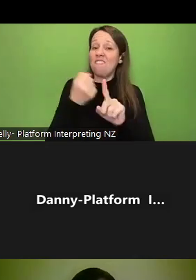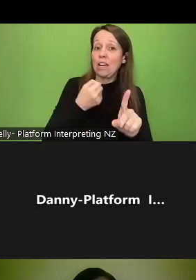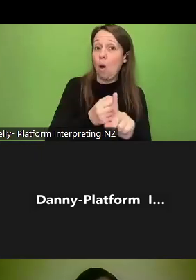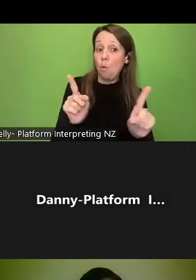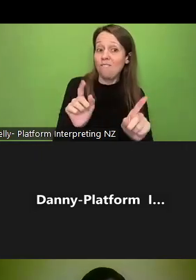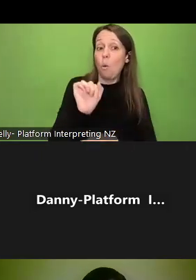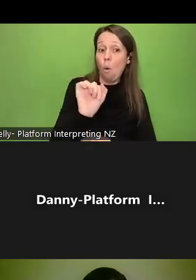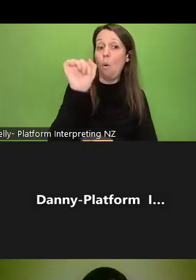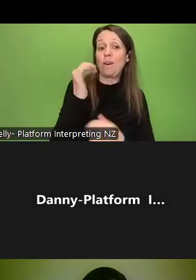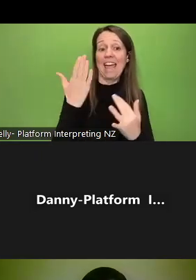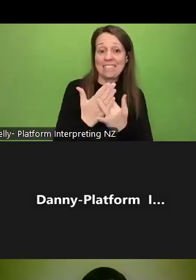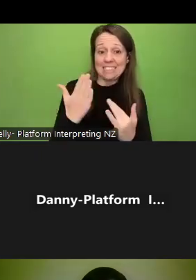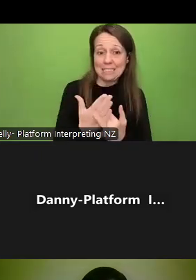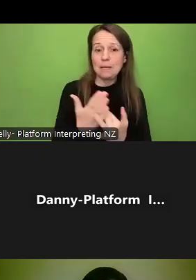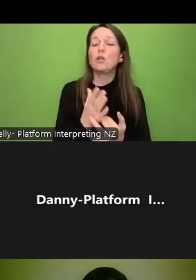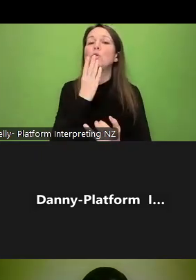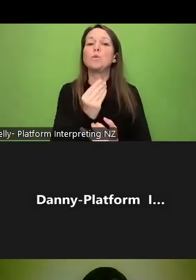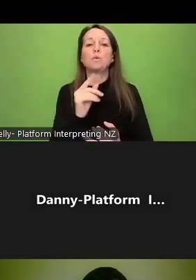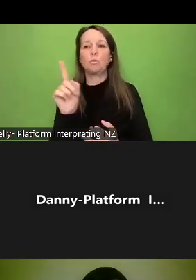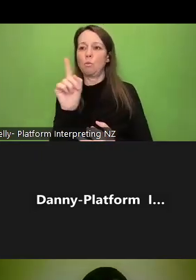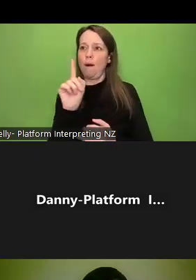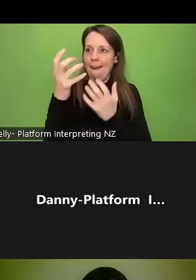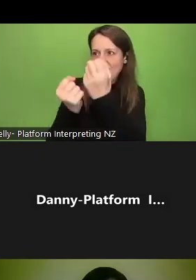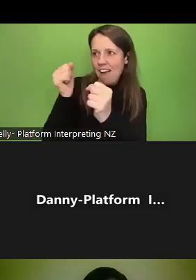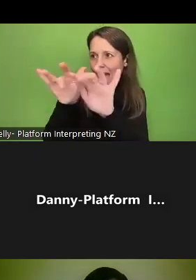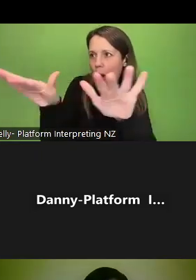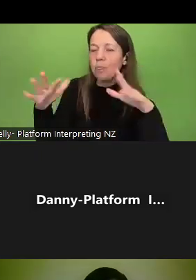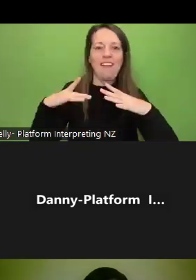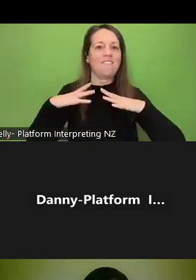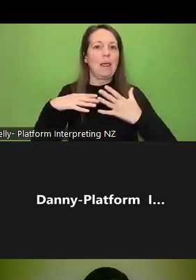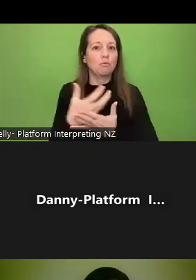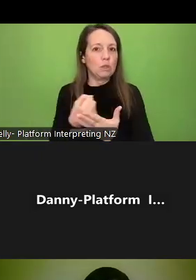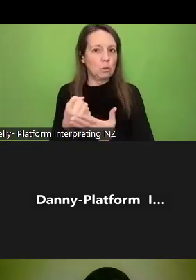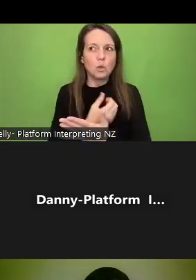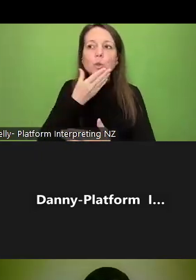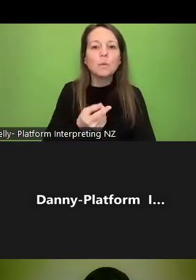own accessibility matters, and it's just as important as those as that for your